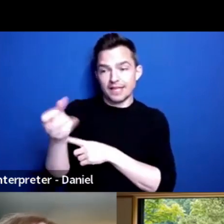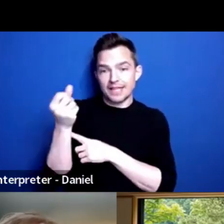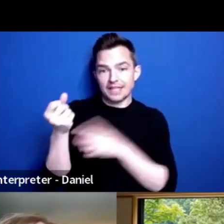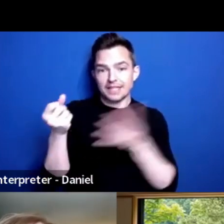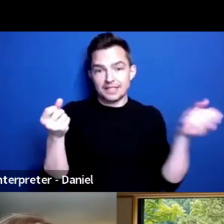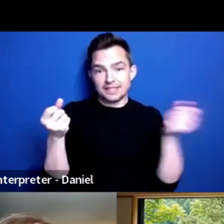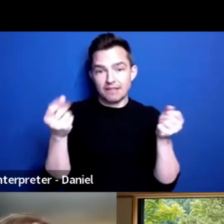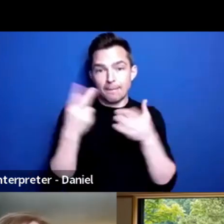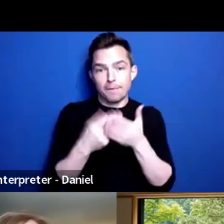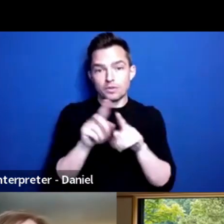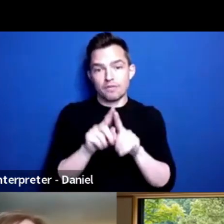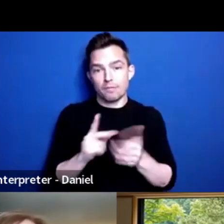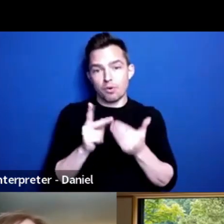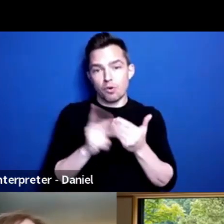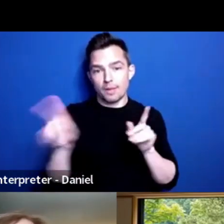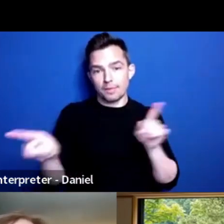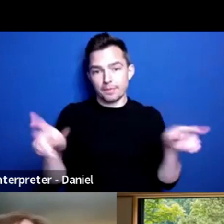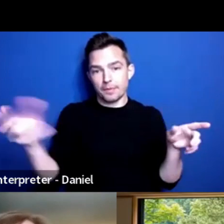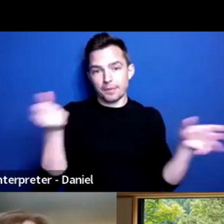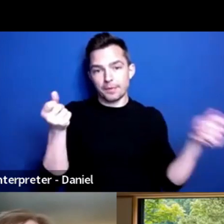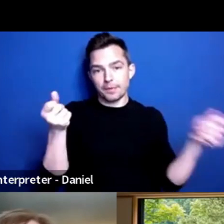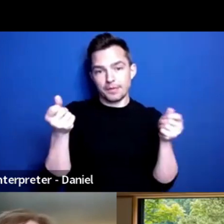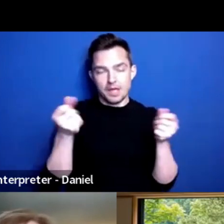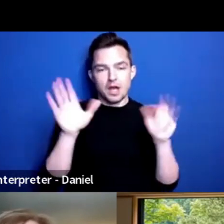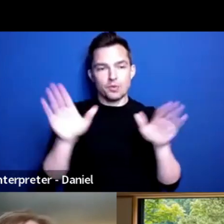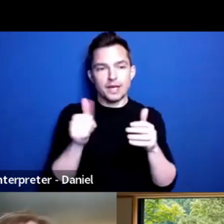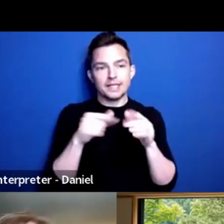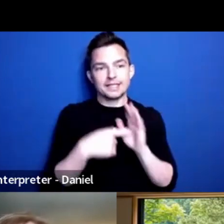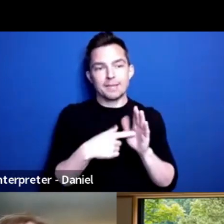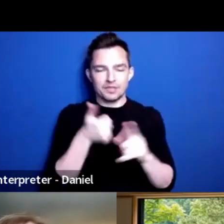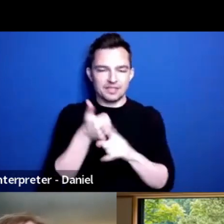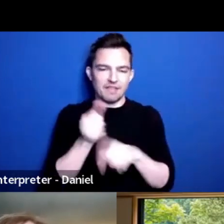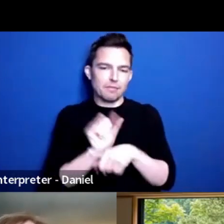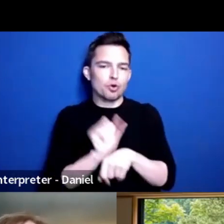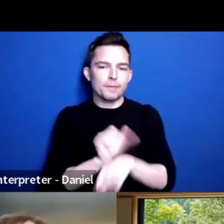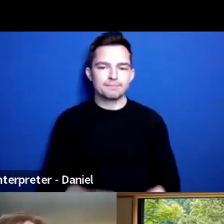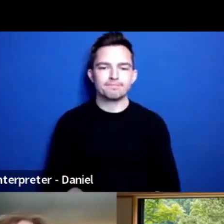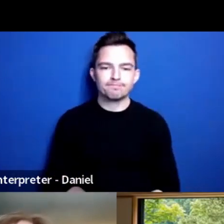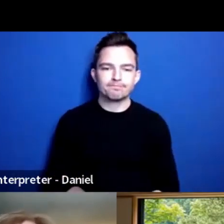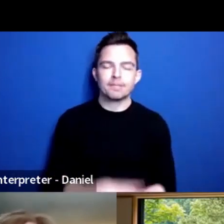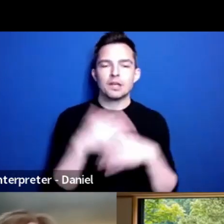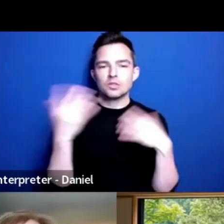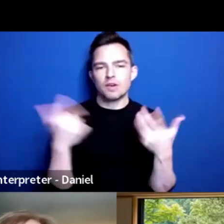programs based on what's offered. A great example is self employment. So I would just send